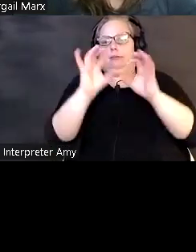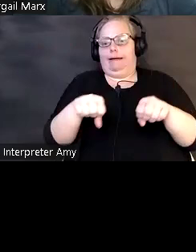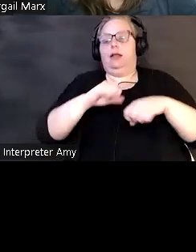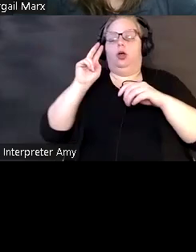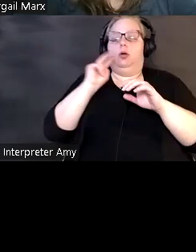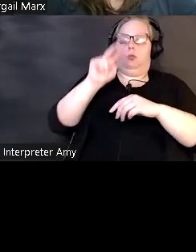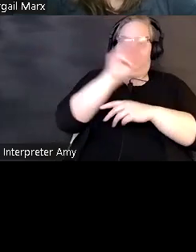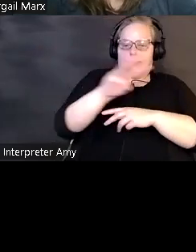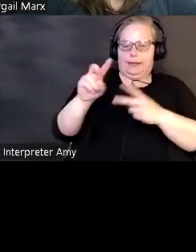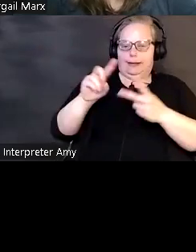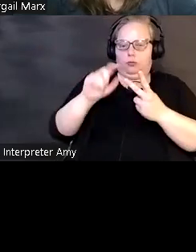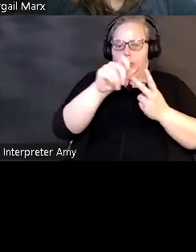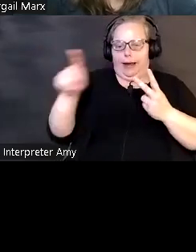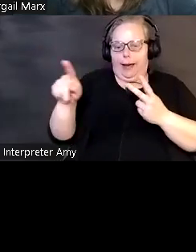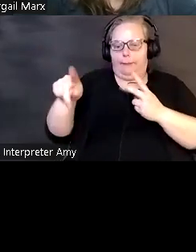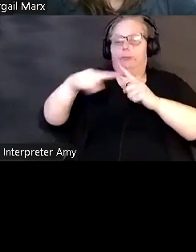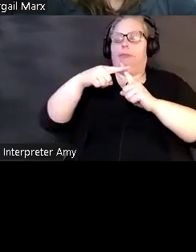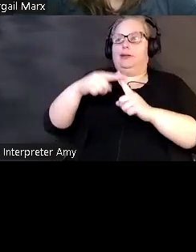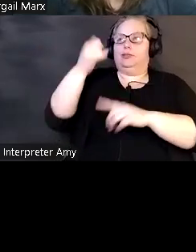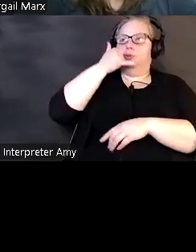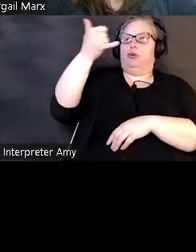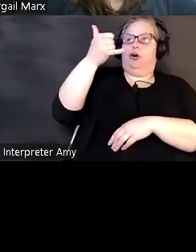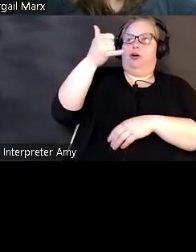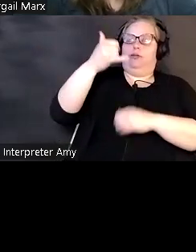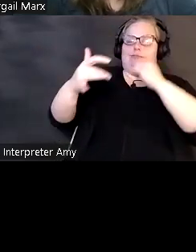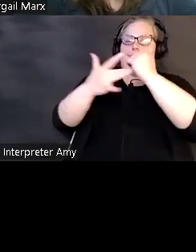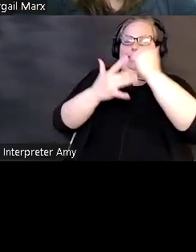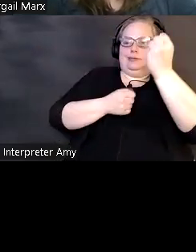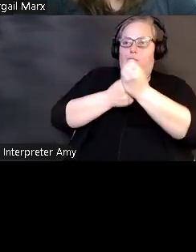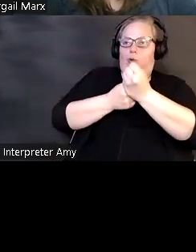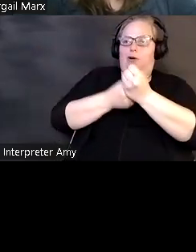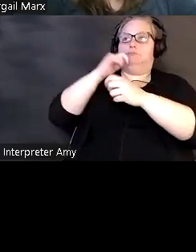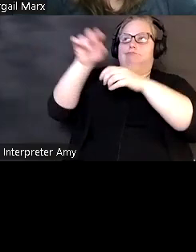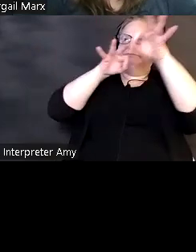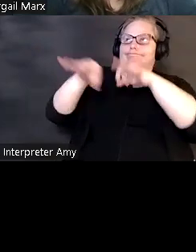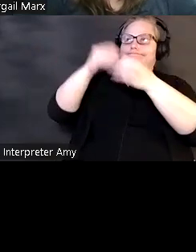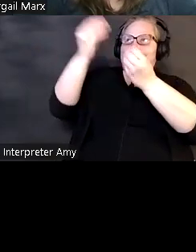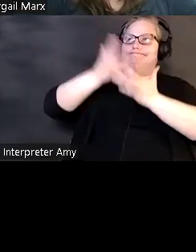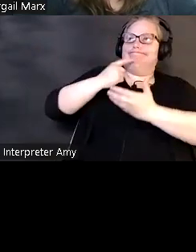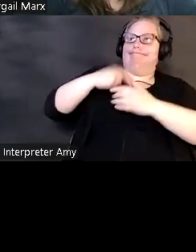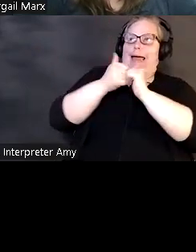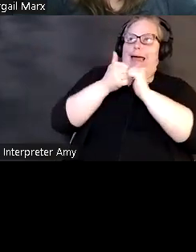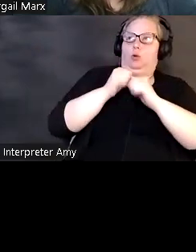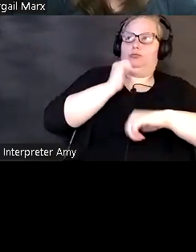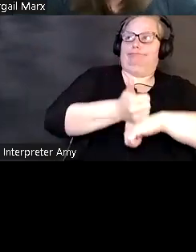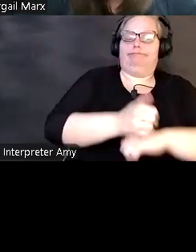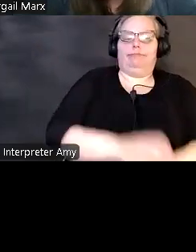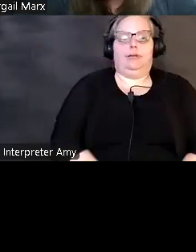you could also call their technical device line and ask them to walk you through it.